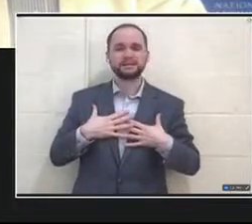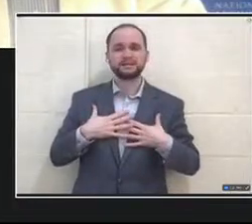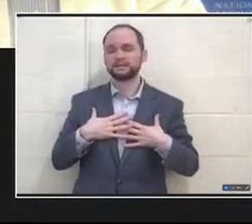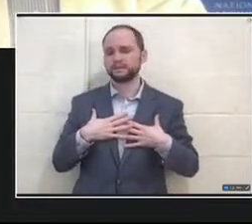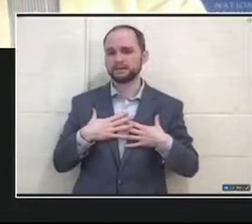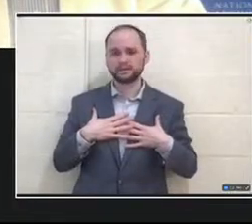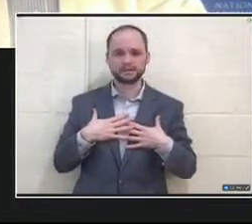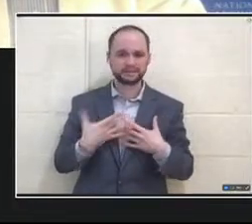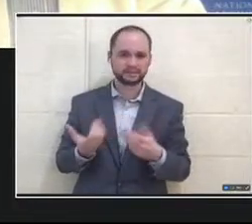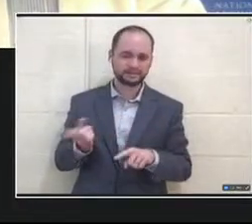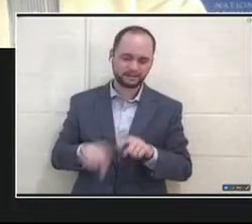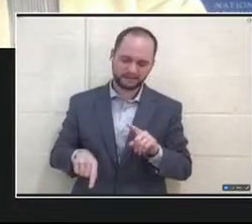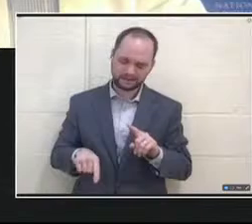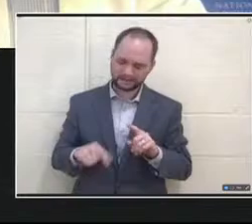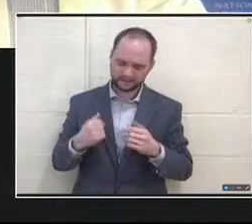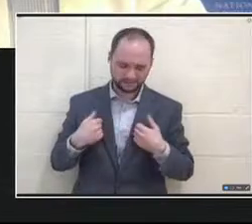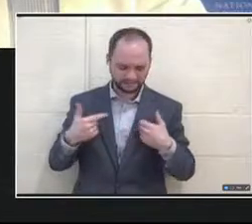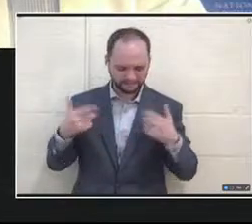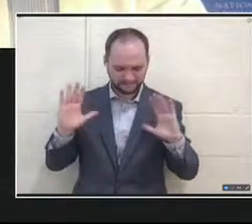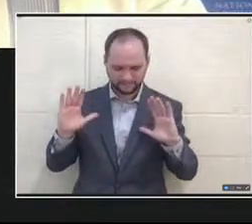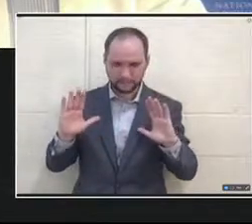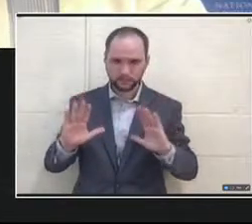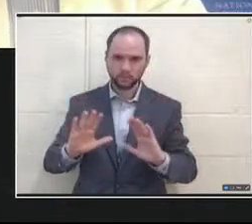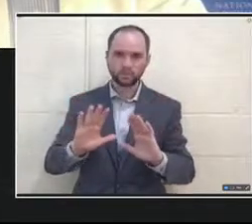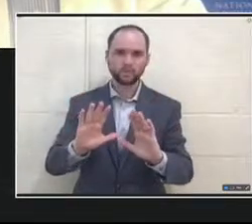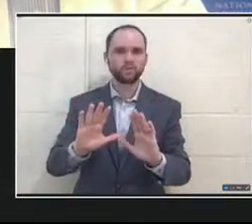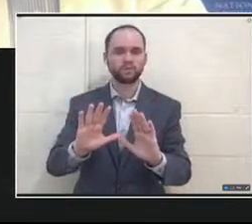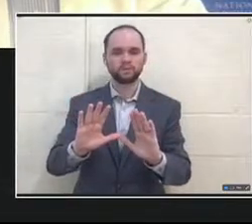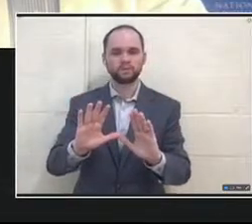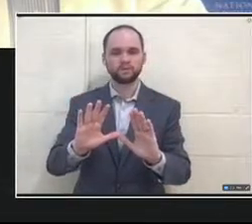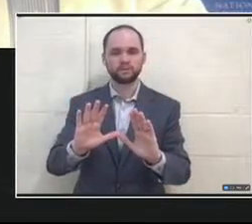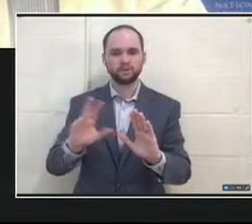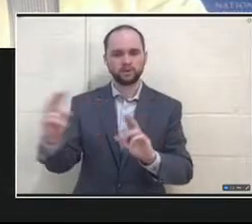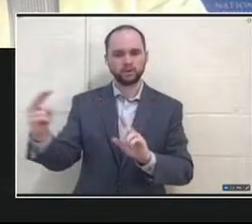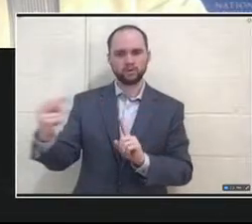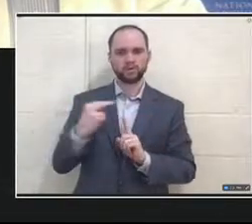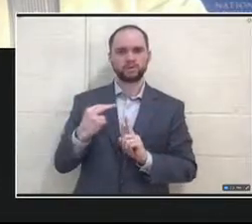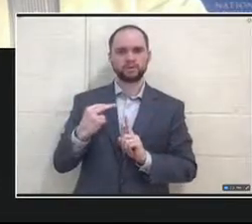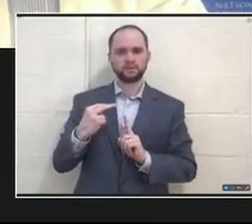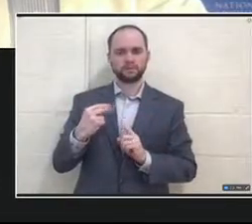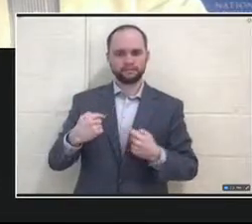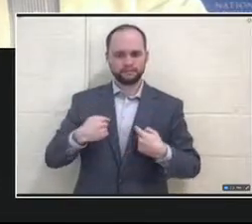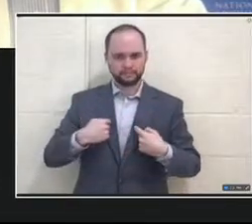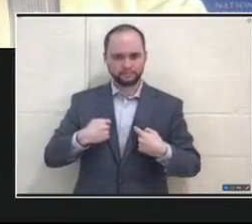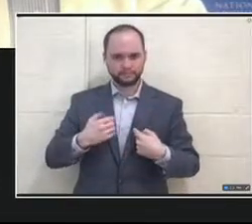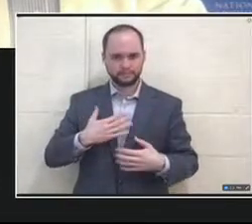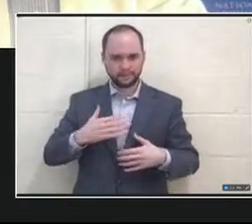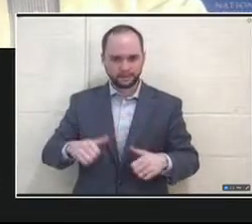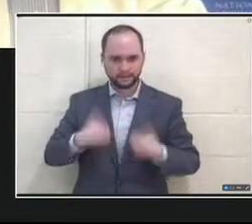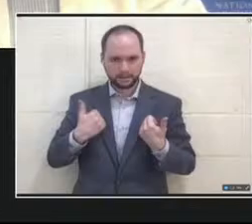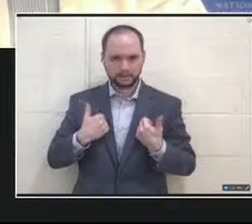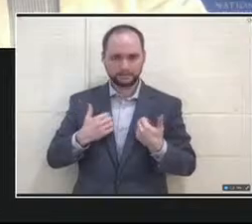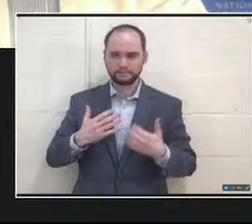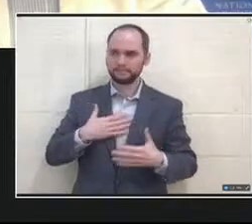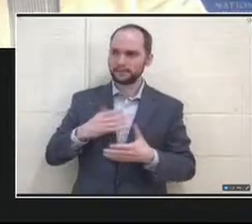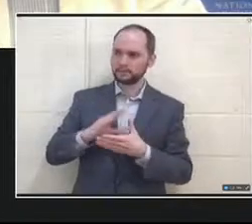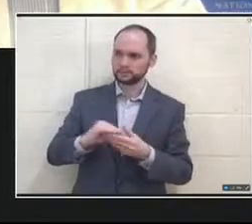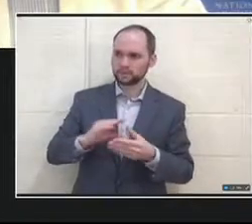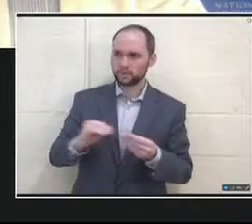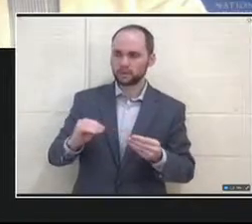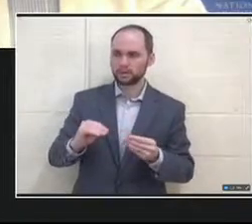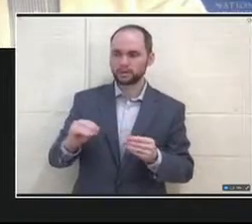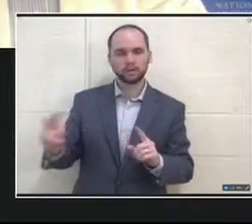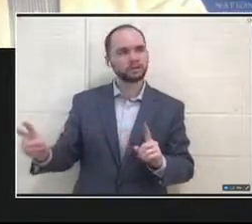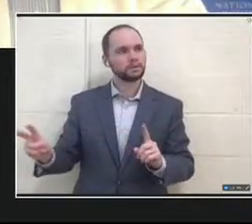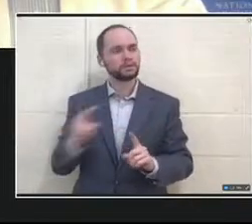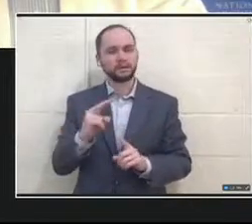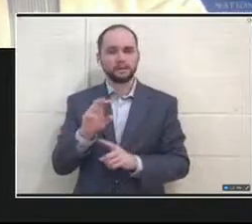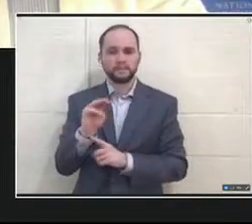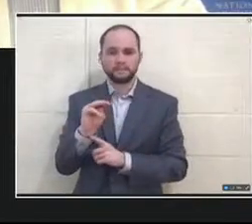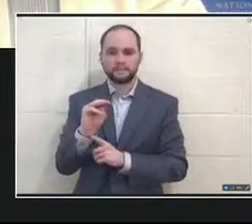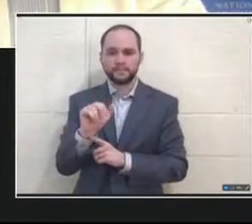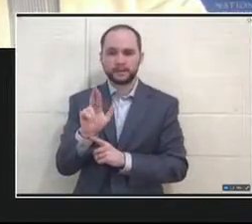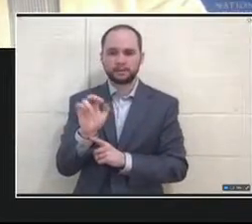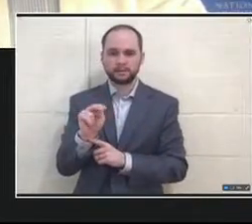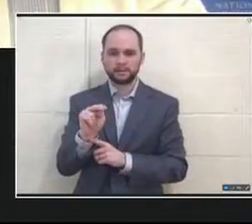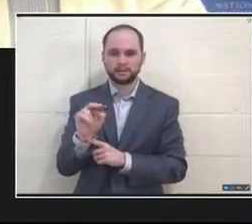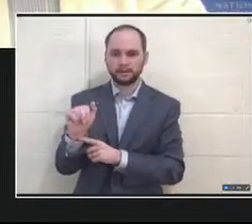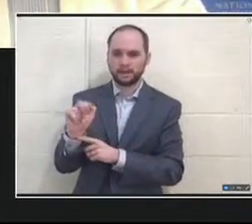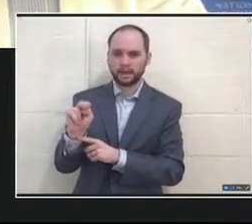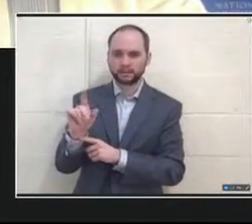but I am an example for you to remember. Marian Anderson never gave up. You must never give up.